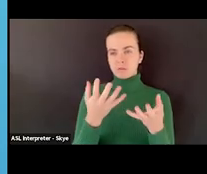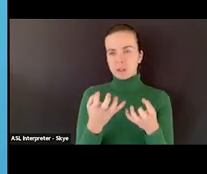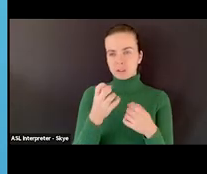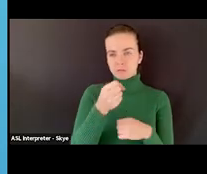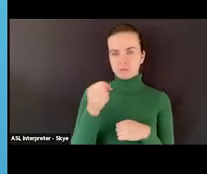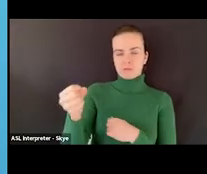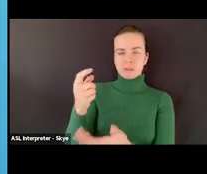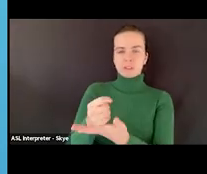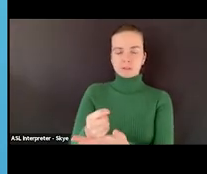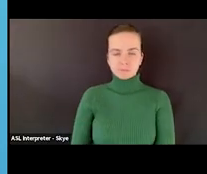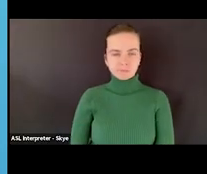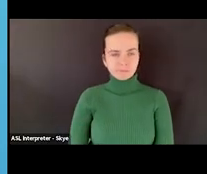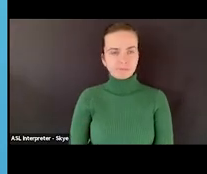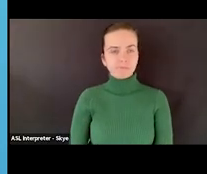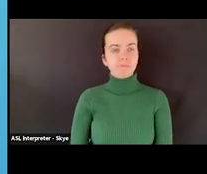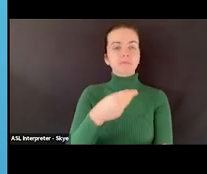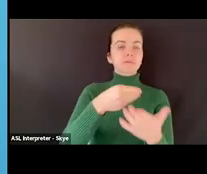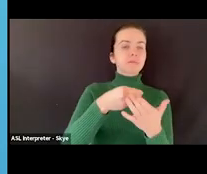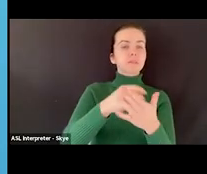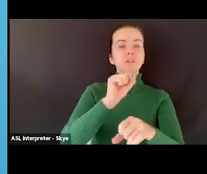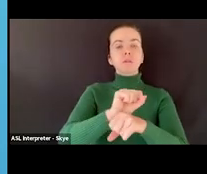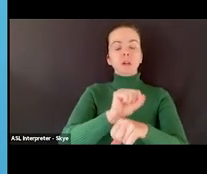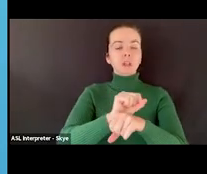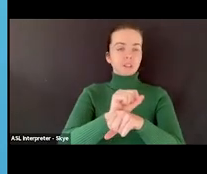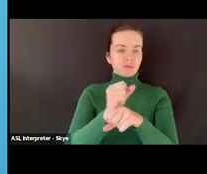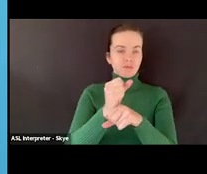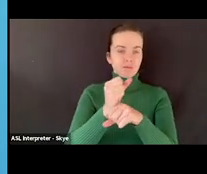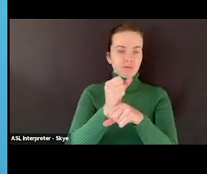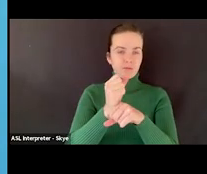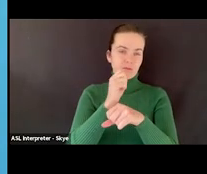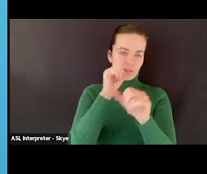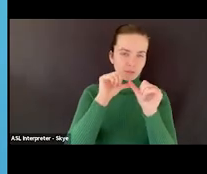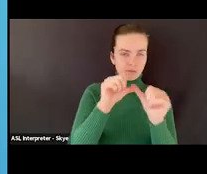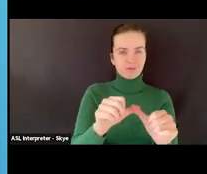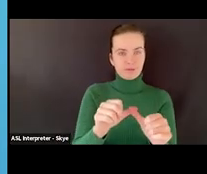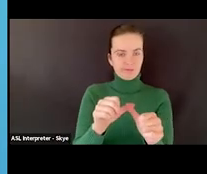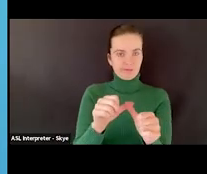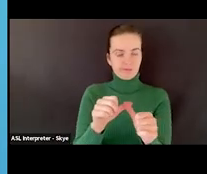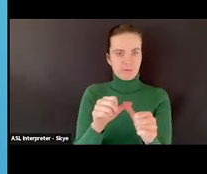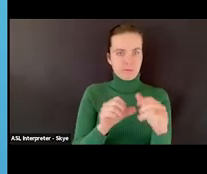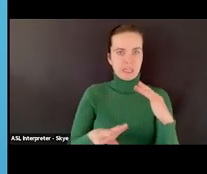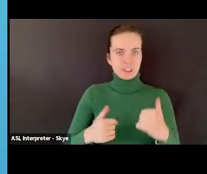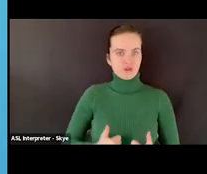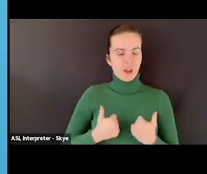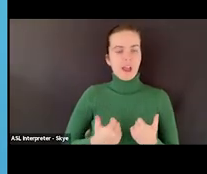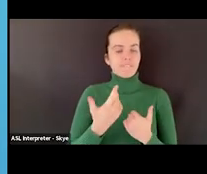into therapy. Money, work, instability, and basic survival was another challenge to health. One of